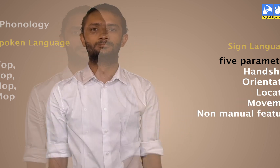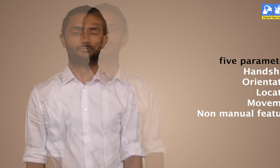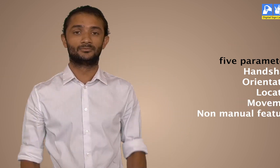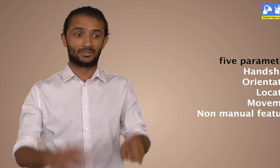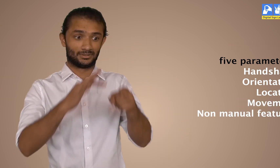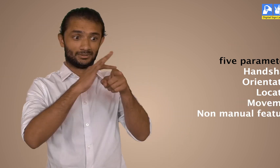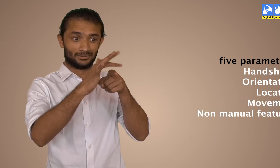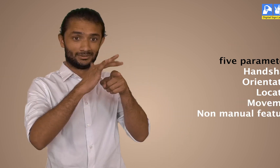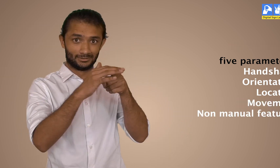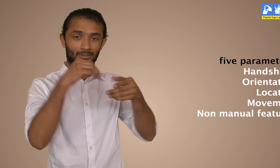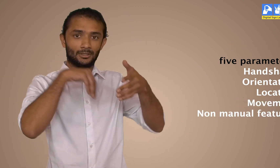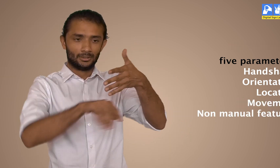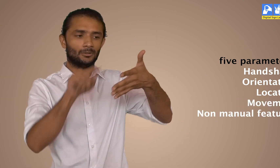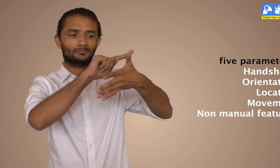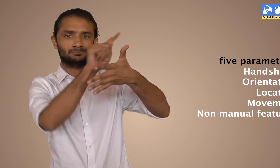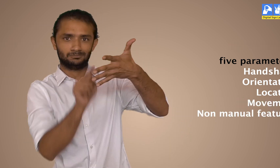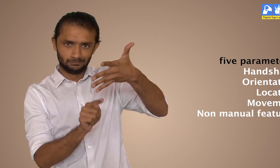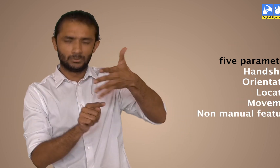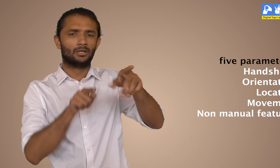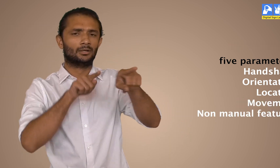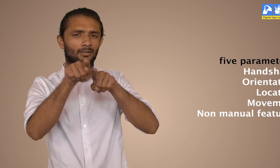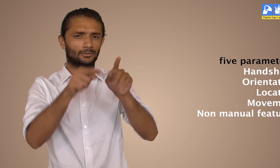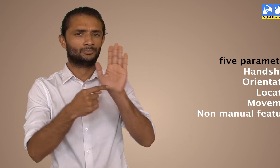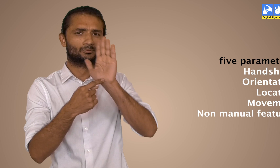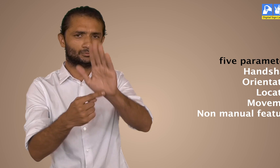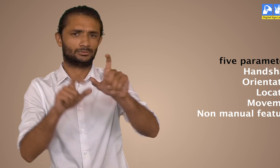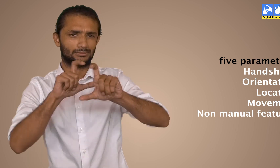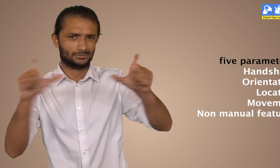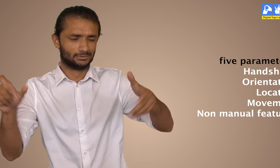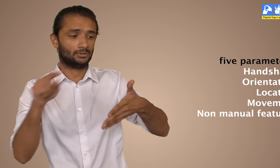Let's understand these Parameters of sign language